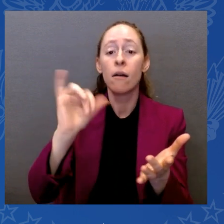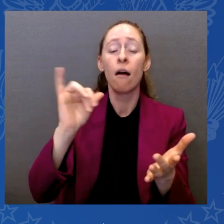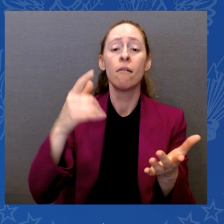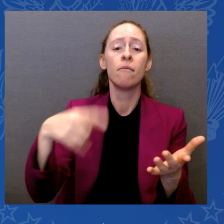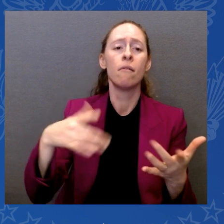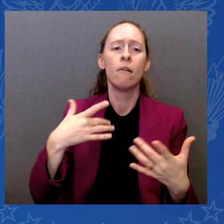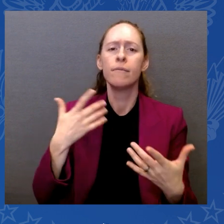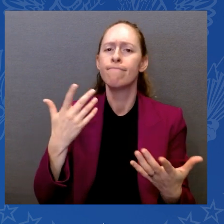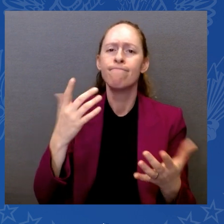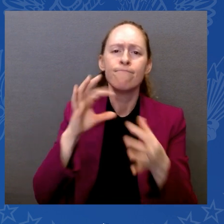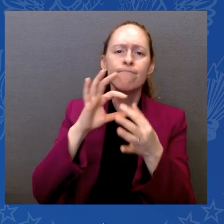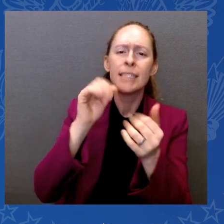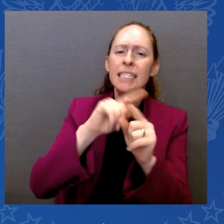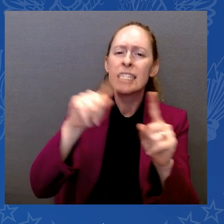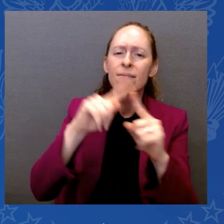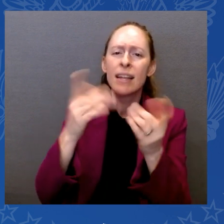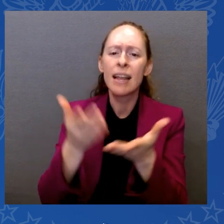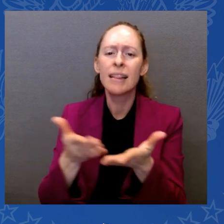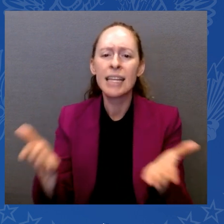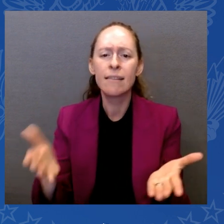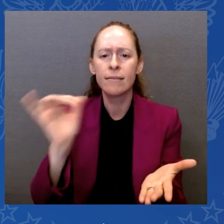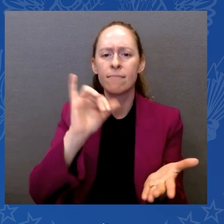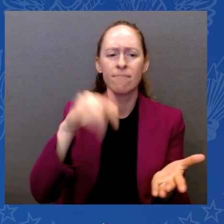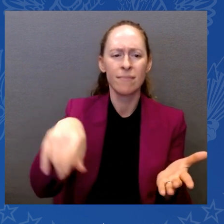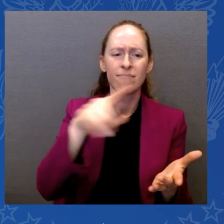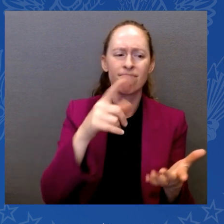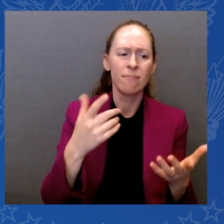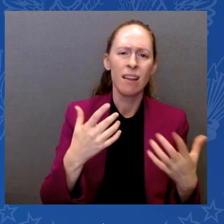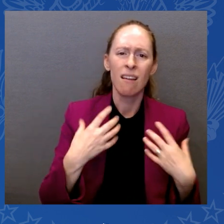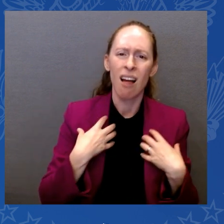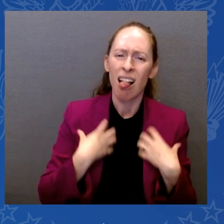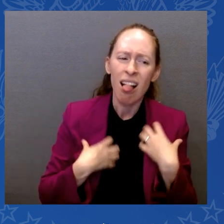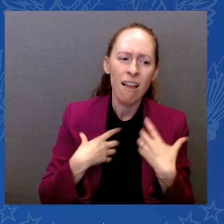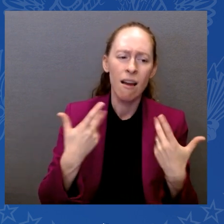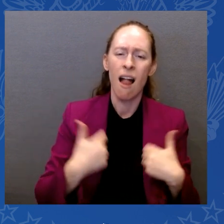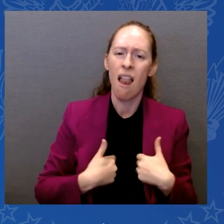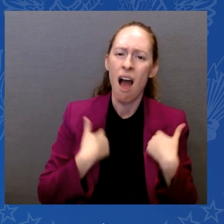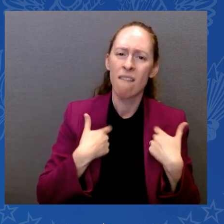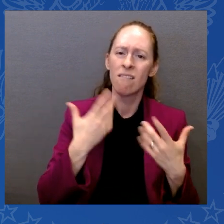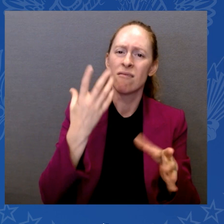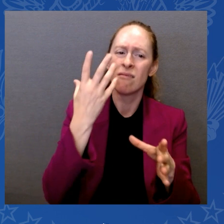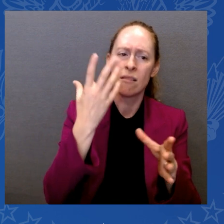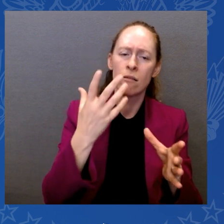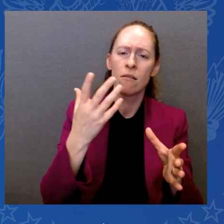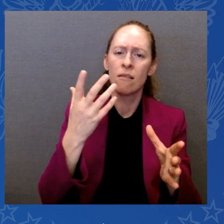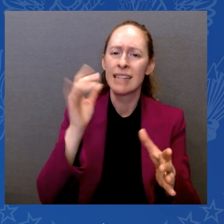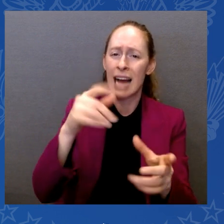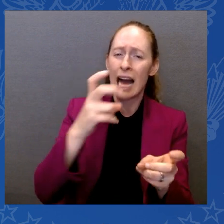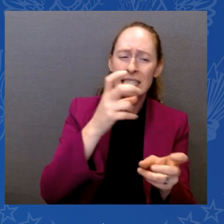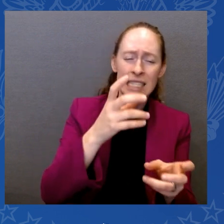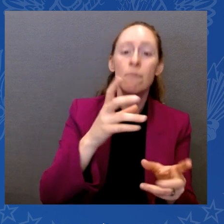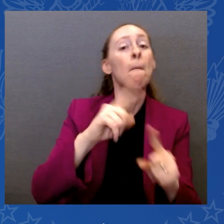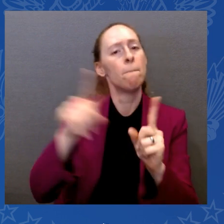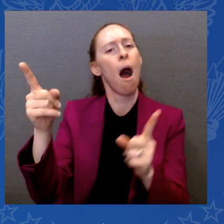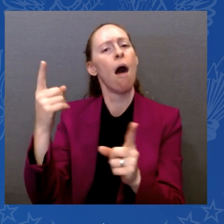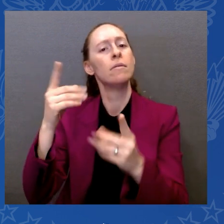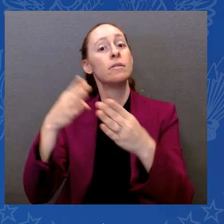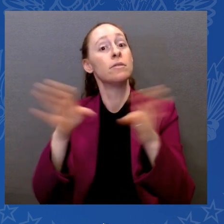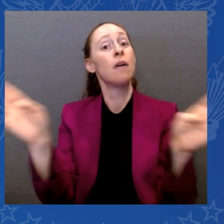search and rescue, power and water restoration, and shelter and food for the month. And to the people of Puerto Rico